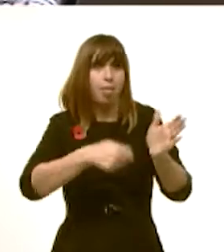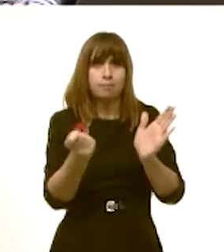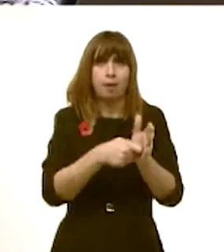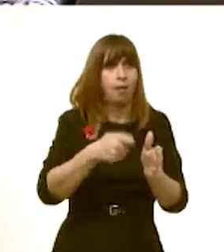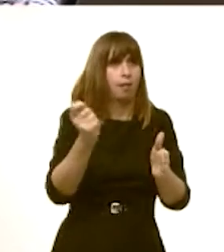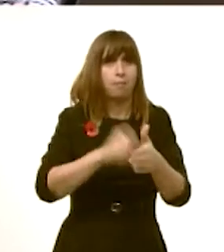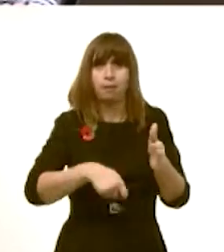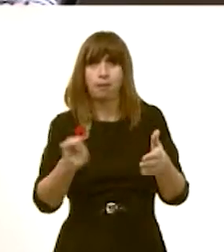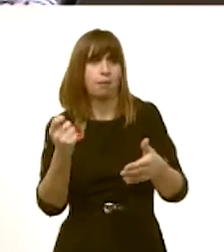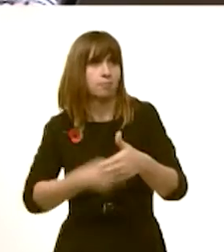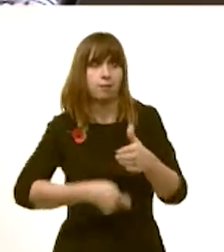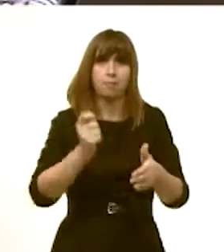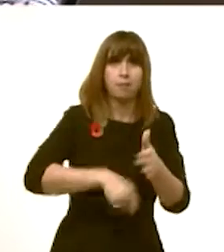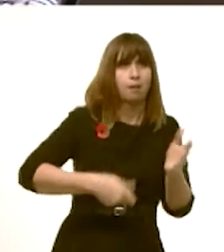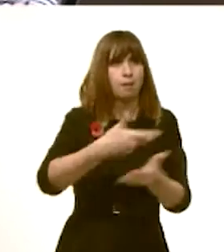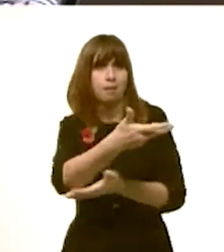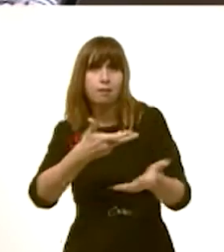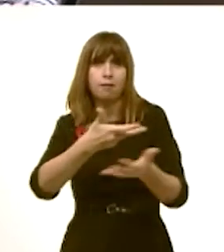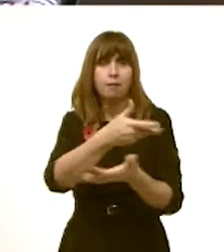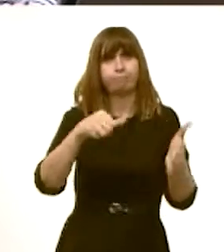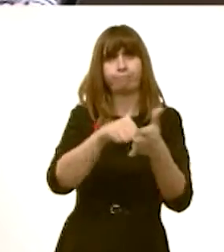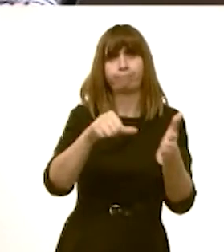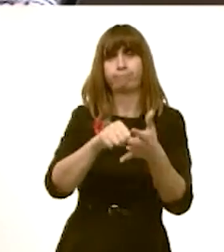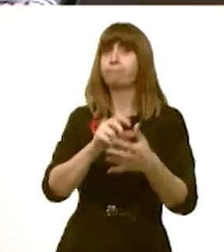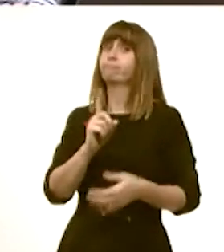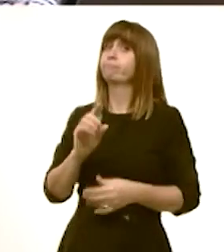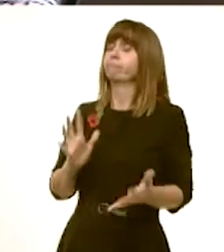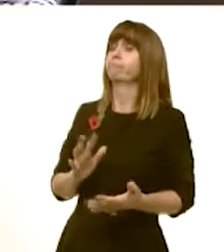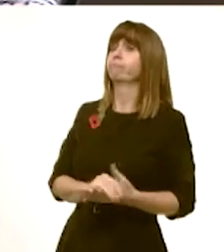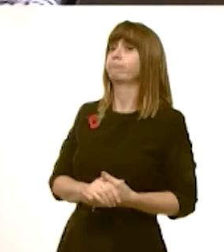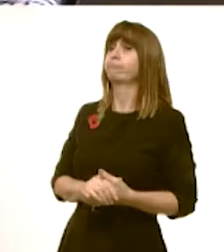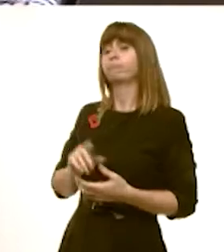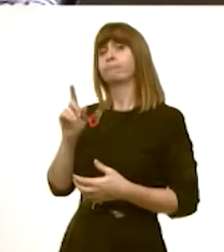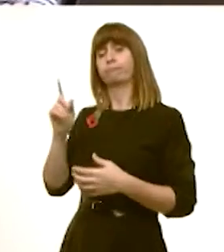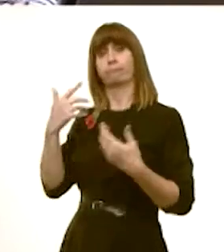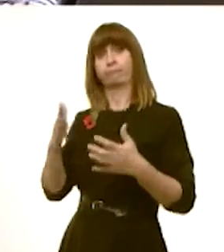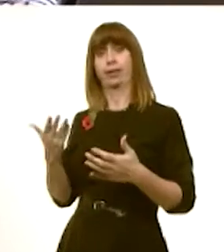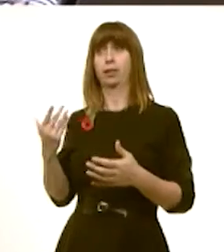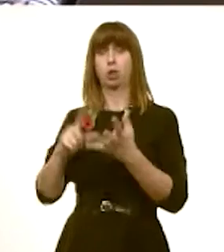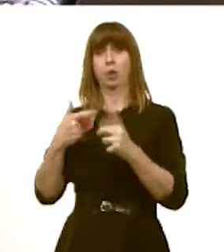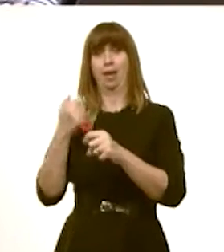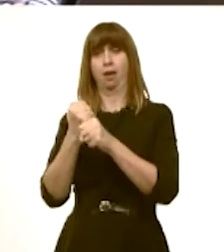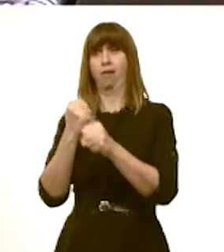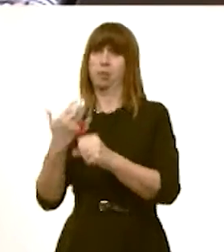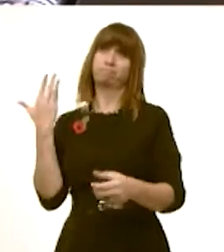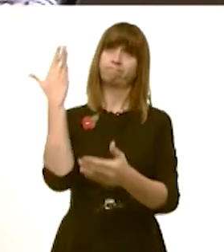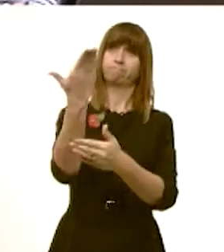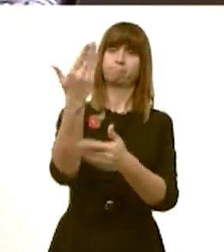Just to inform the Member, as she said, the infraction case is now in the litigation phase. The defence, the UKís defence that is, was submitted to the court by the UK Government in September.